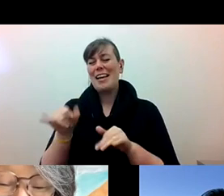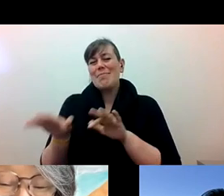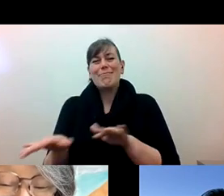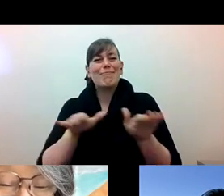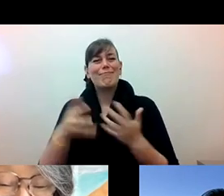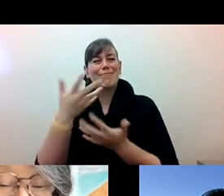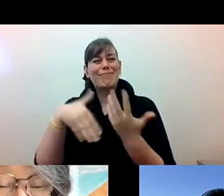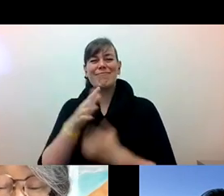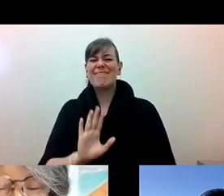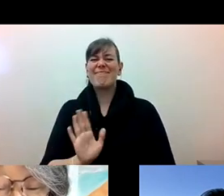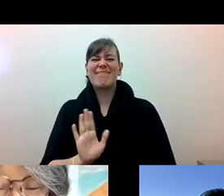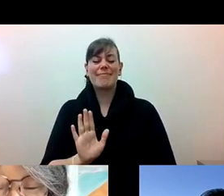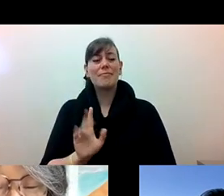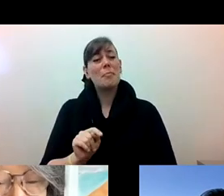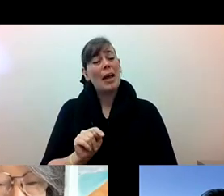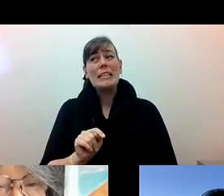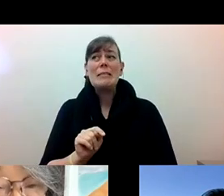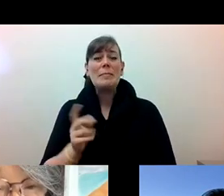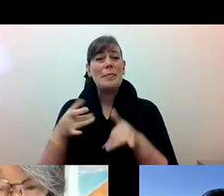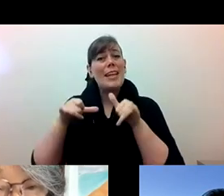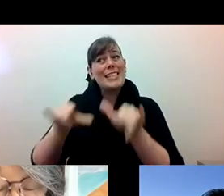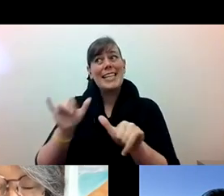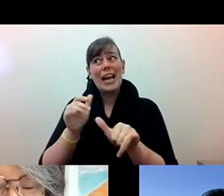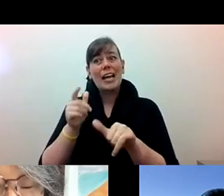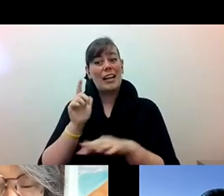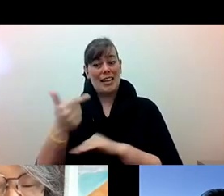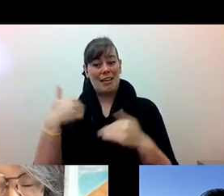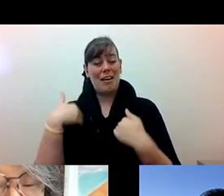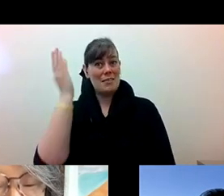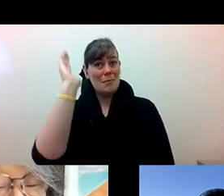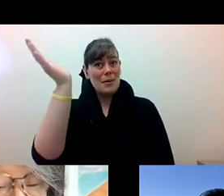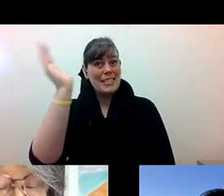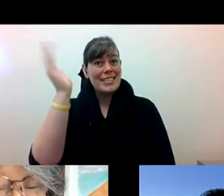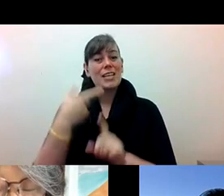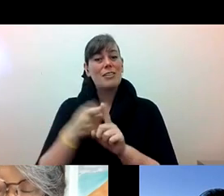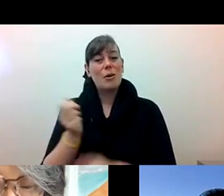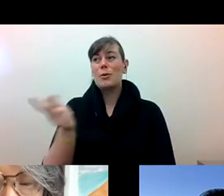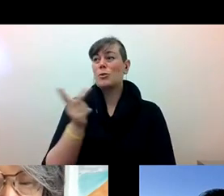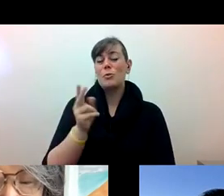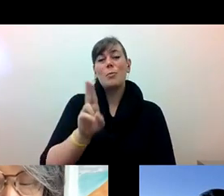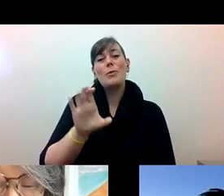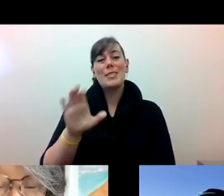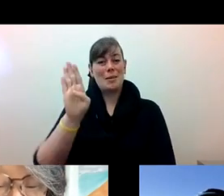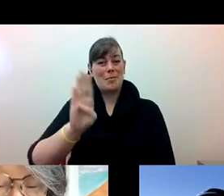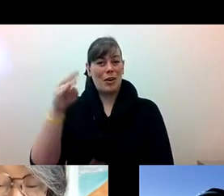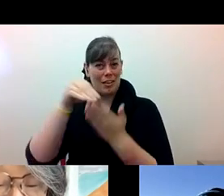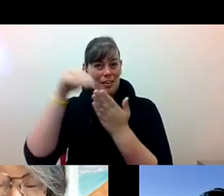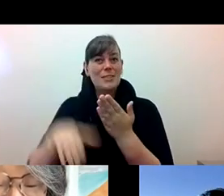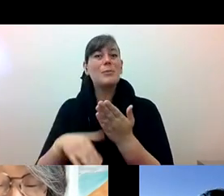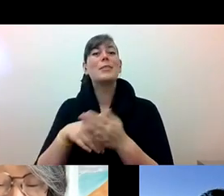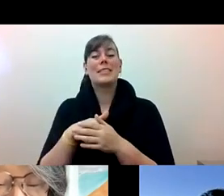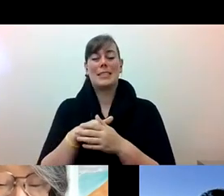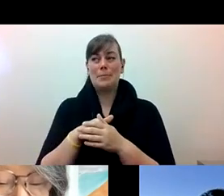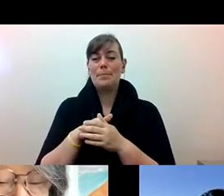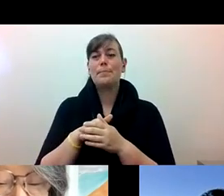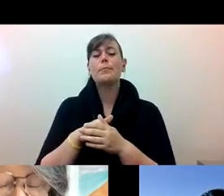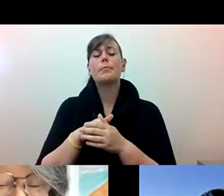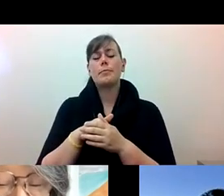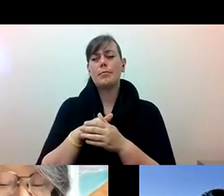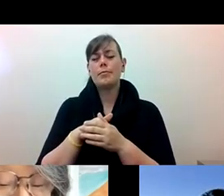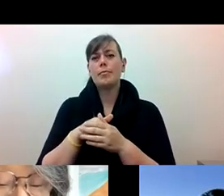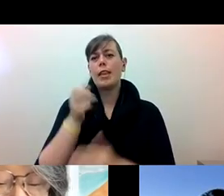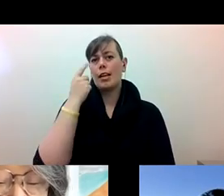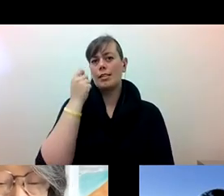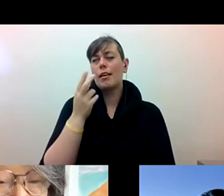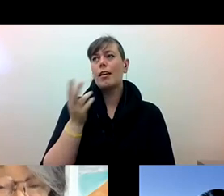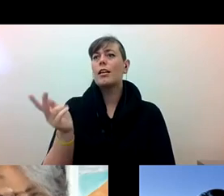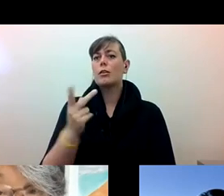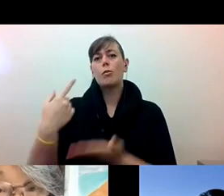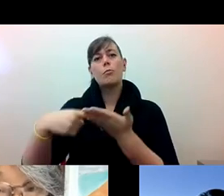pam tau lee: But I stayed for the presentation from these two... two folks from UC Berkeley and they were talking about Asian studies.